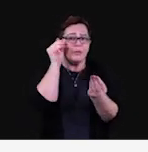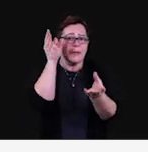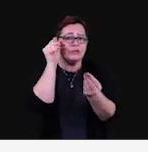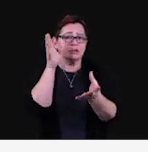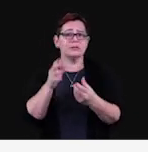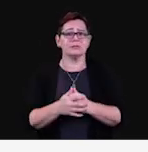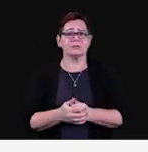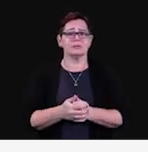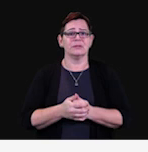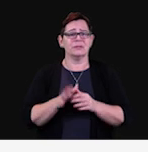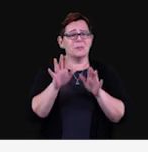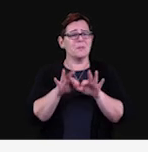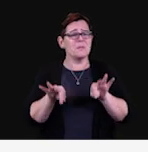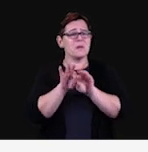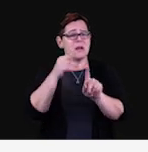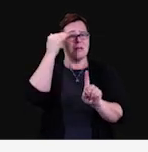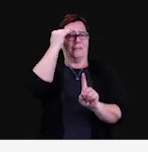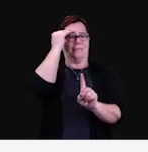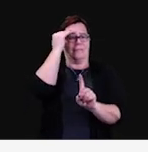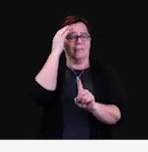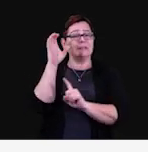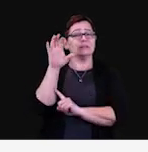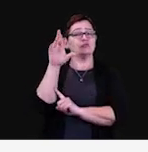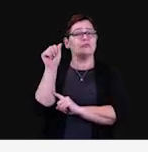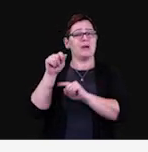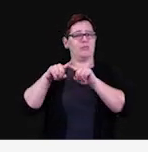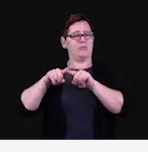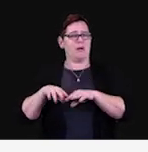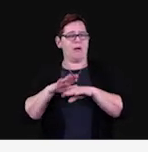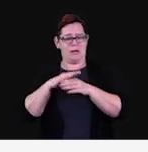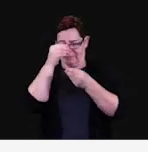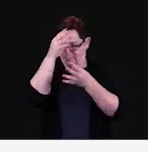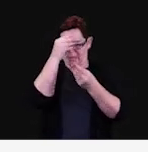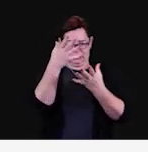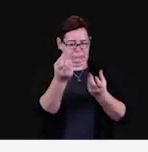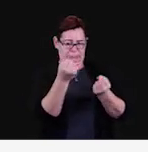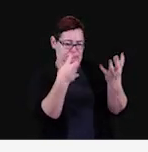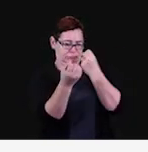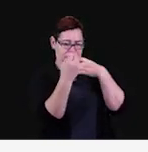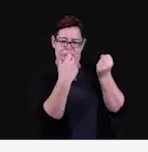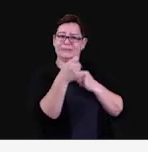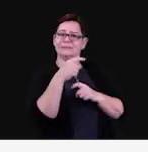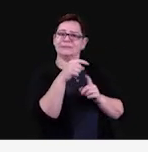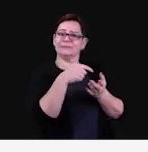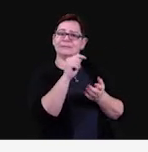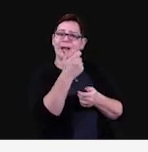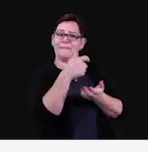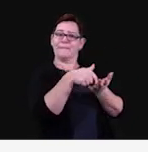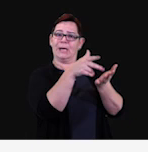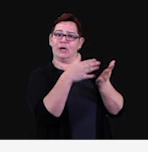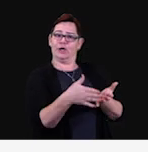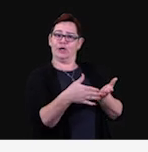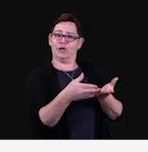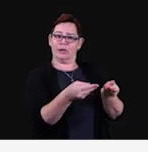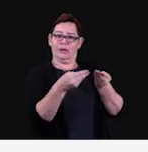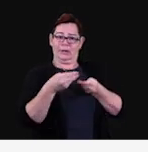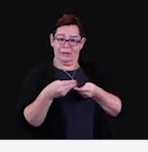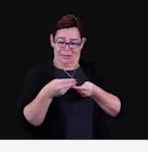It’s important to note that the CRA relies on the information taxpayers provide to issue benefit and credit payments.